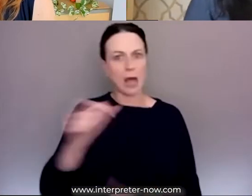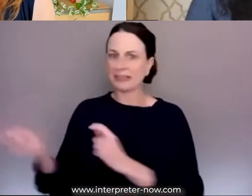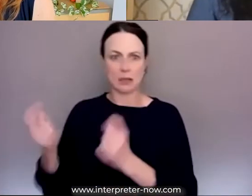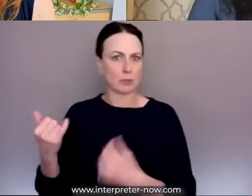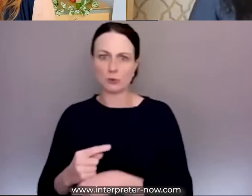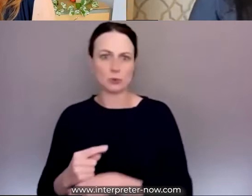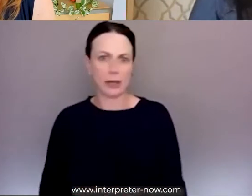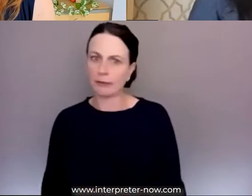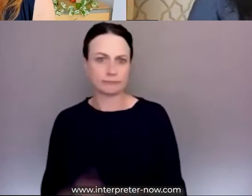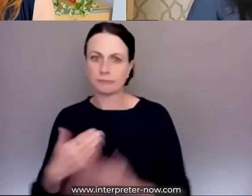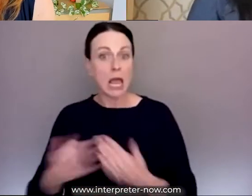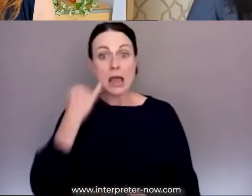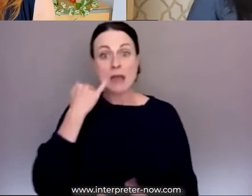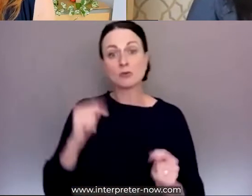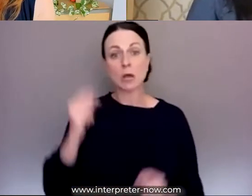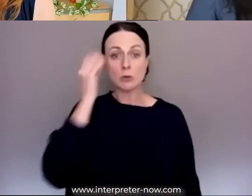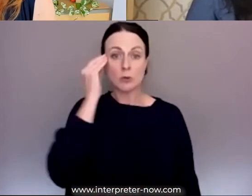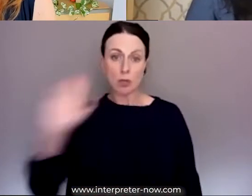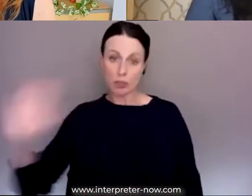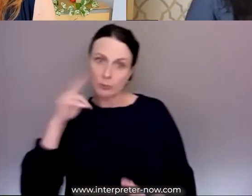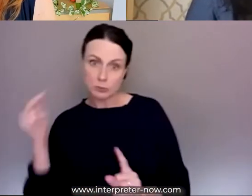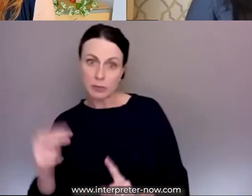Even if you try to take into account where they're coming from.